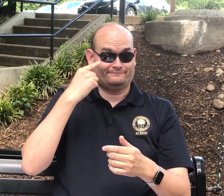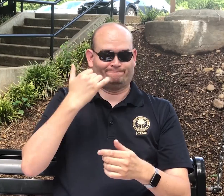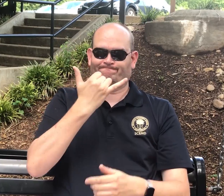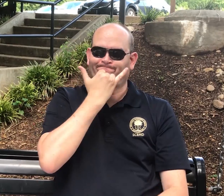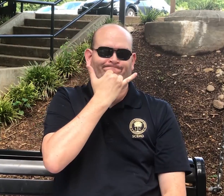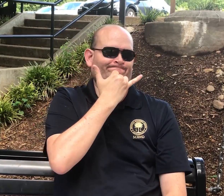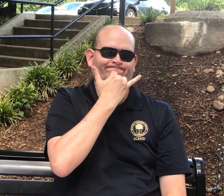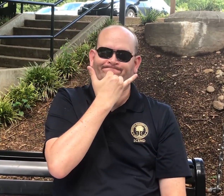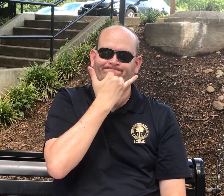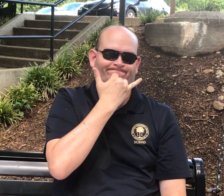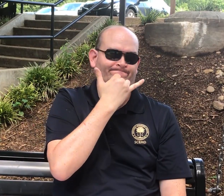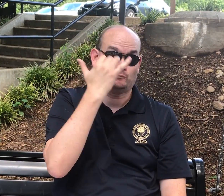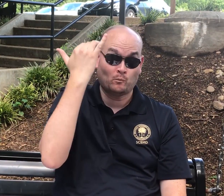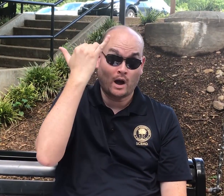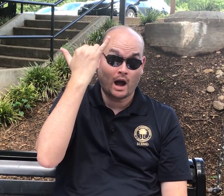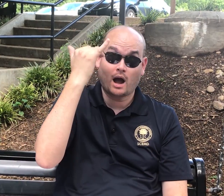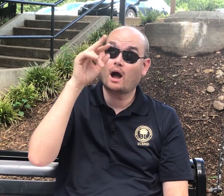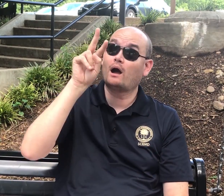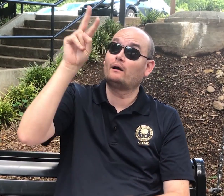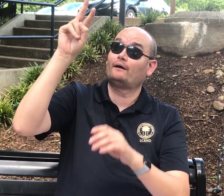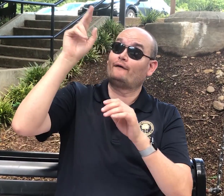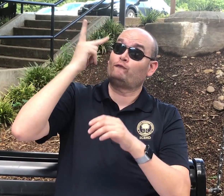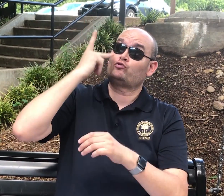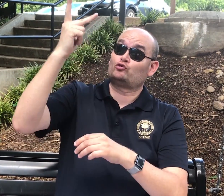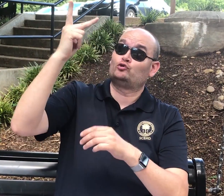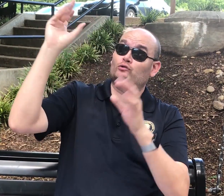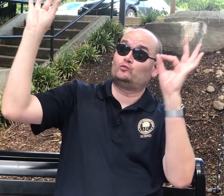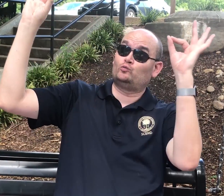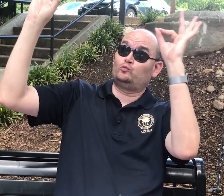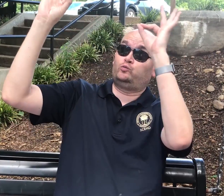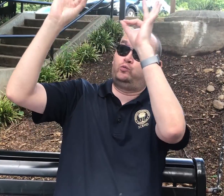COMMON SUNGLASSES ARE NOT ENOUGH